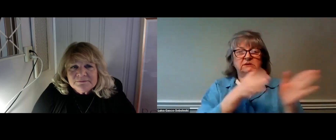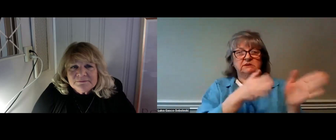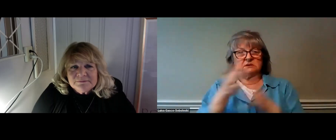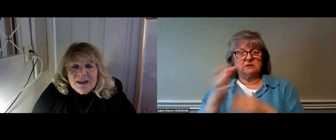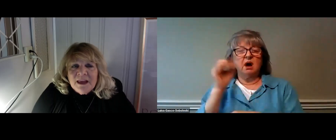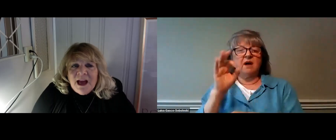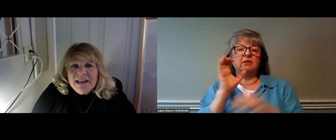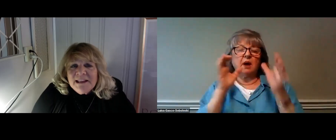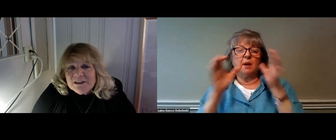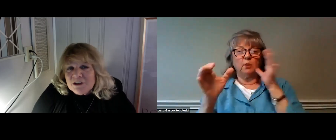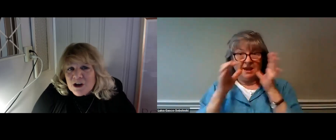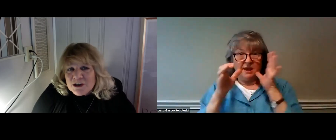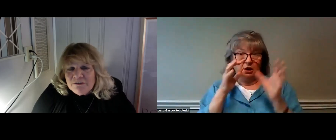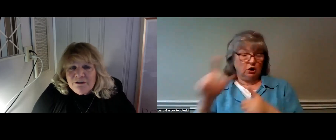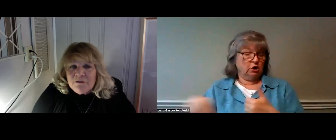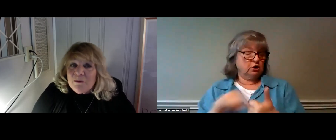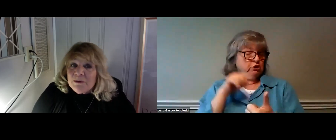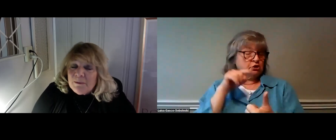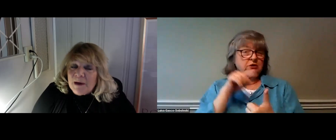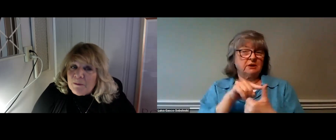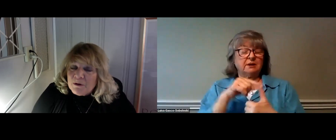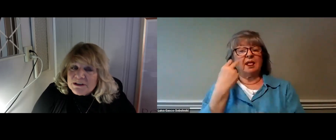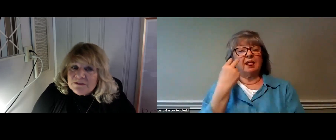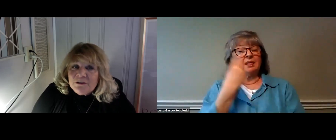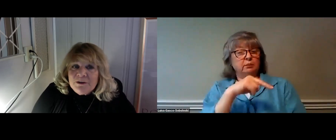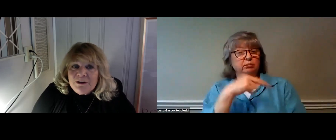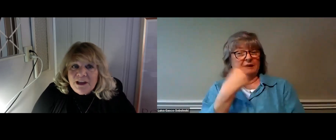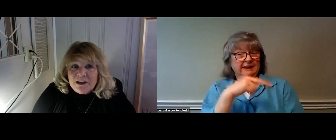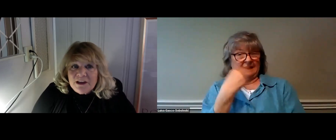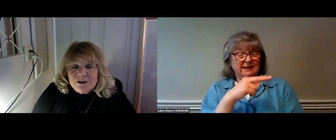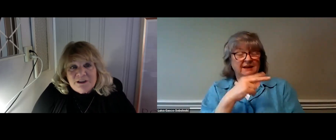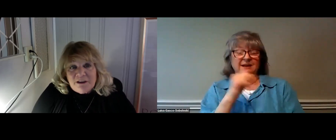I'd like to talk to you for a moment about modes of communication with deaf